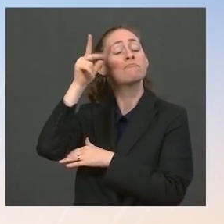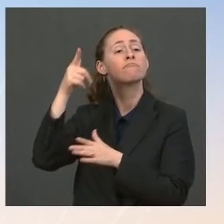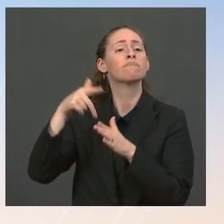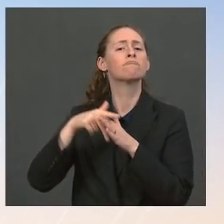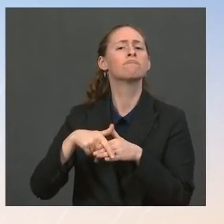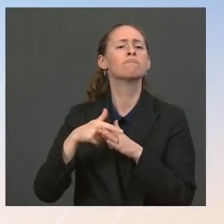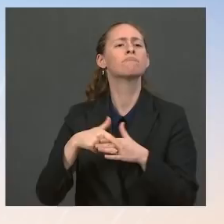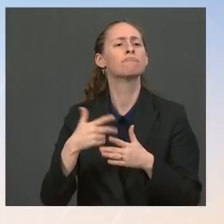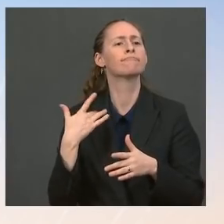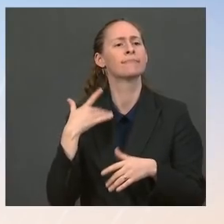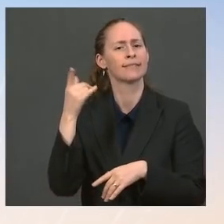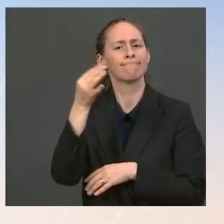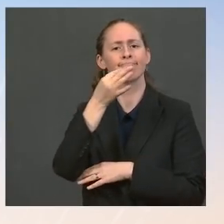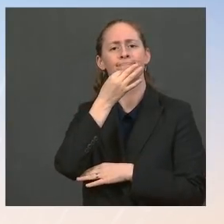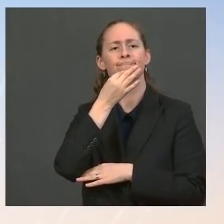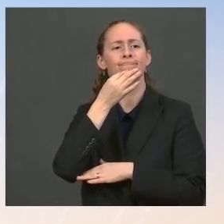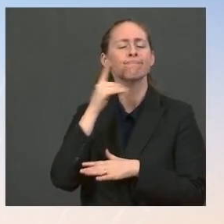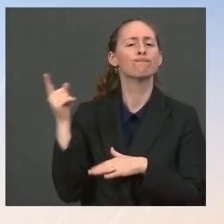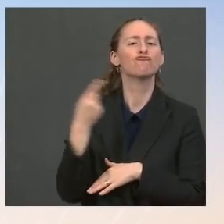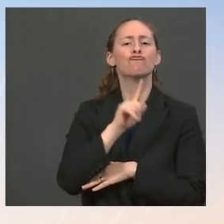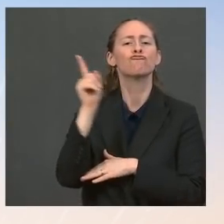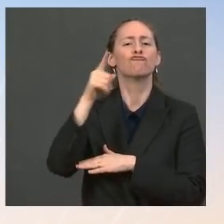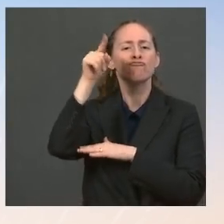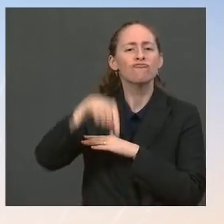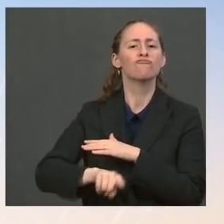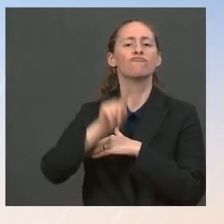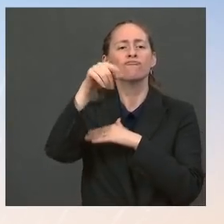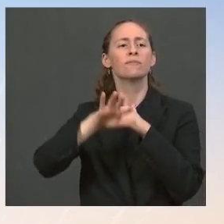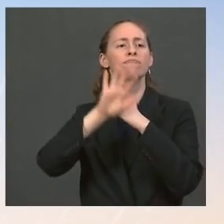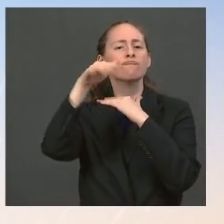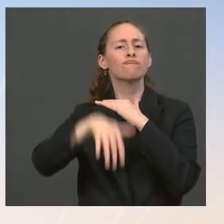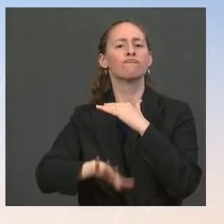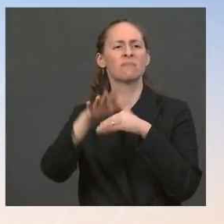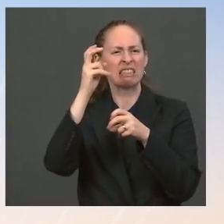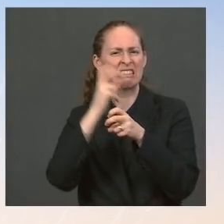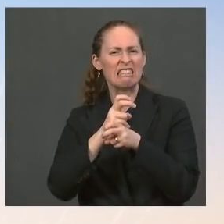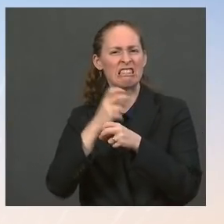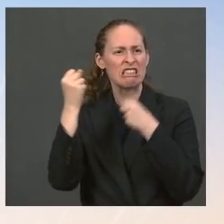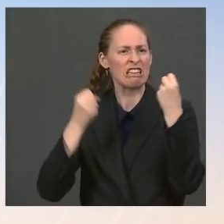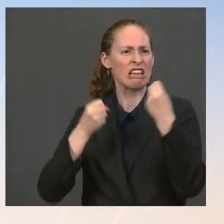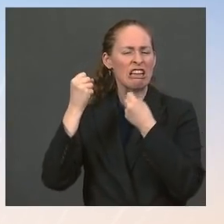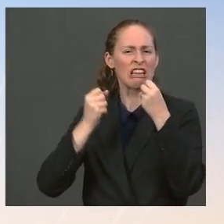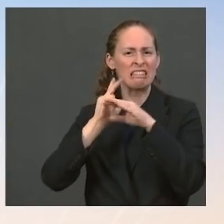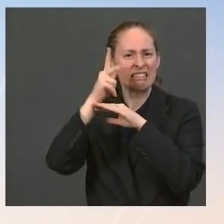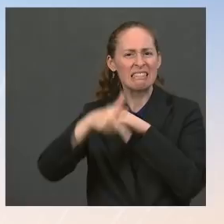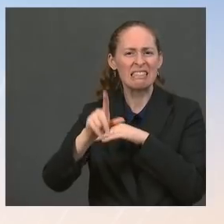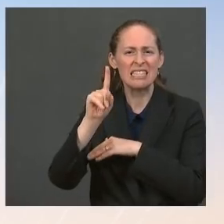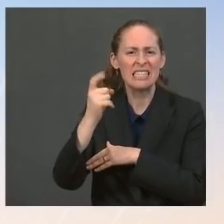that might not otherwise be traversed. And what they often do -- and, in fact, most often do --